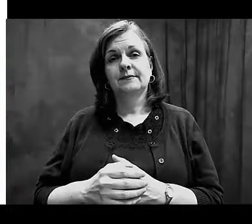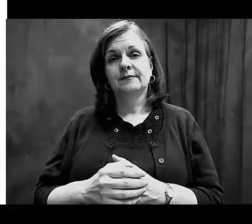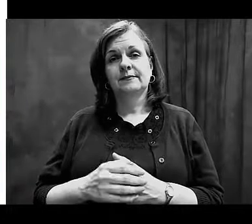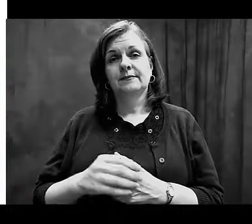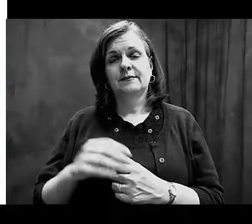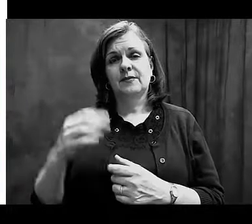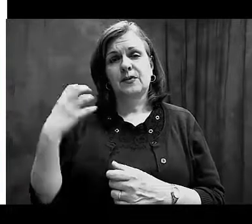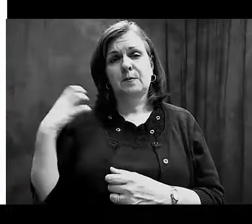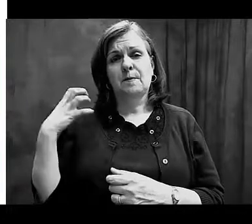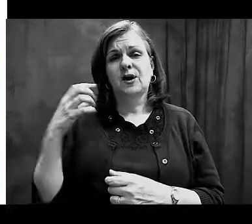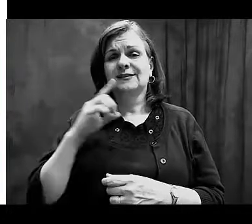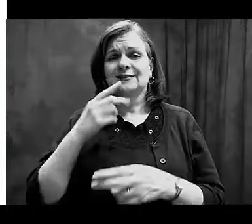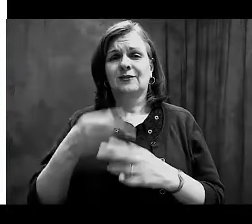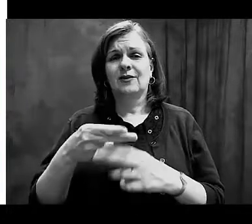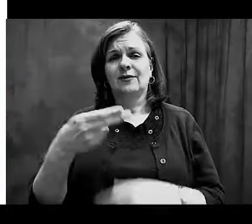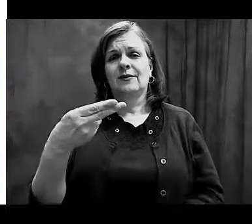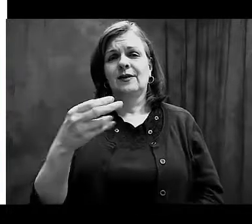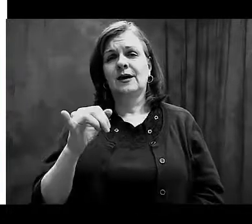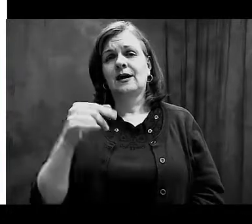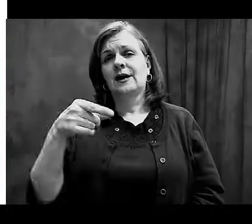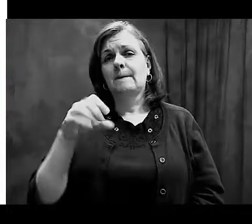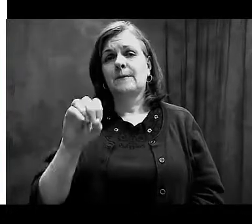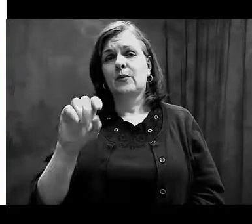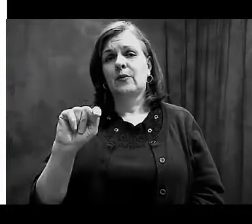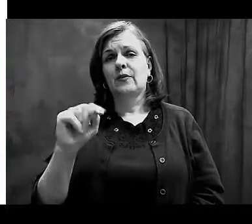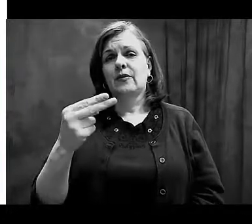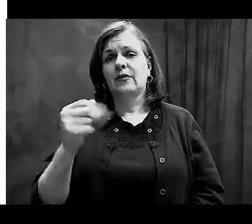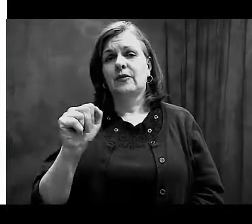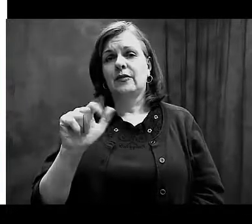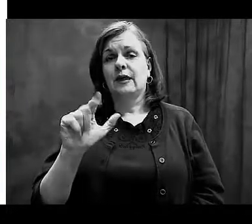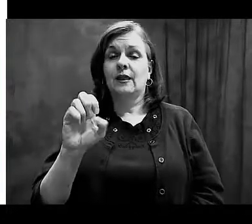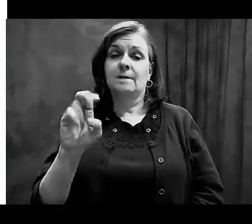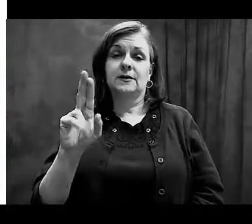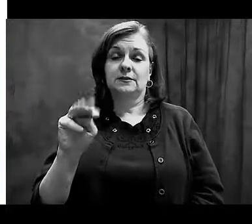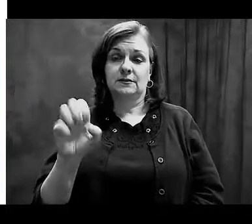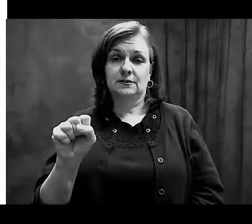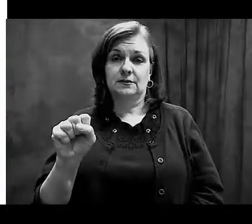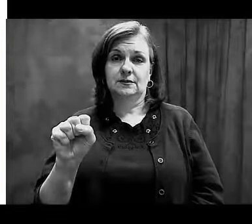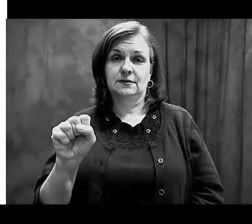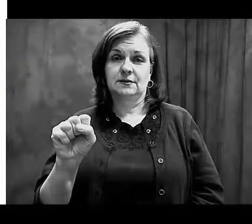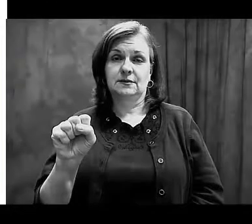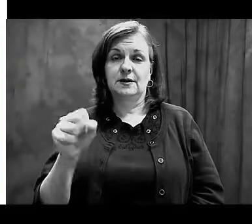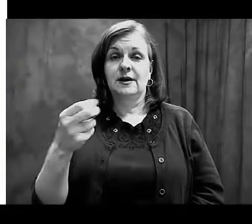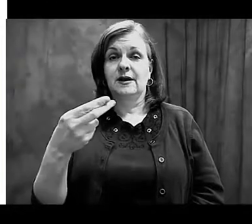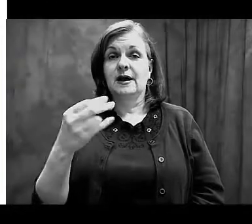really is the boss for most of what is going on with hormones in your system